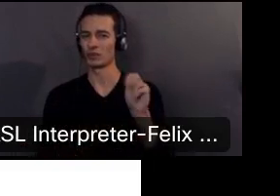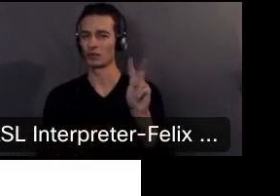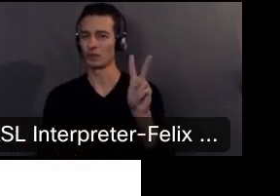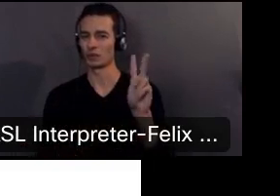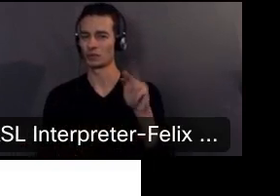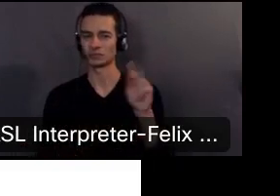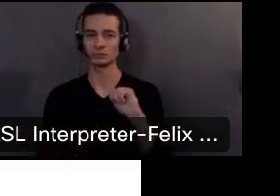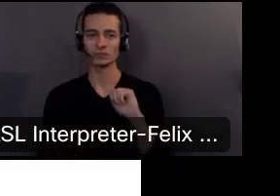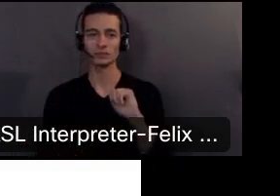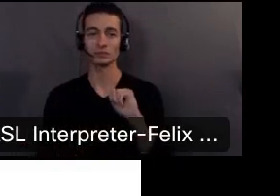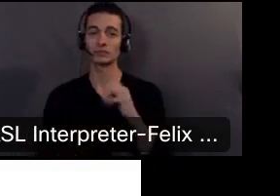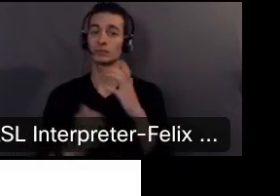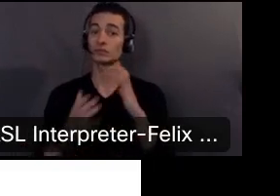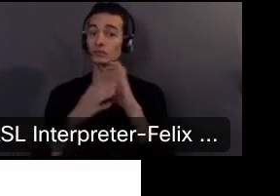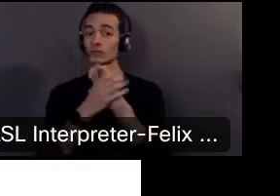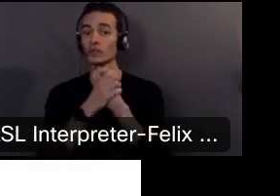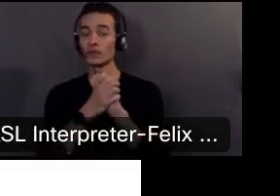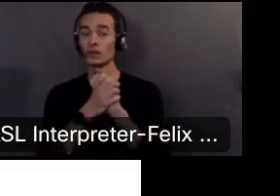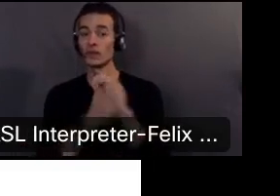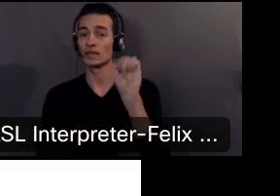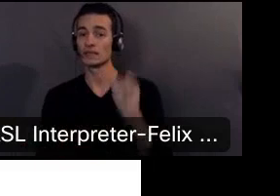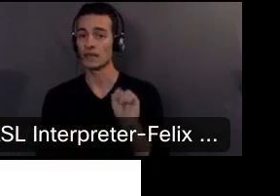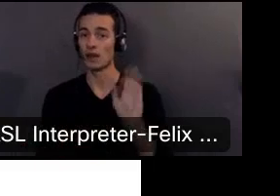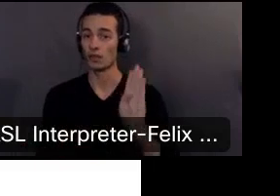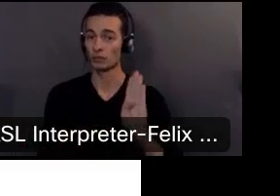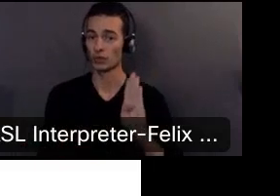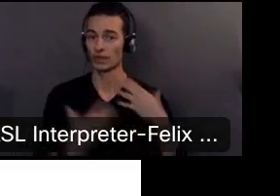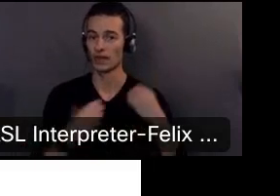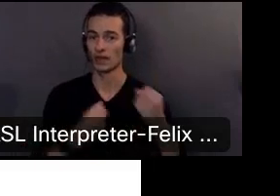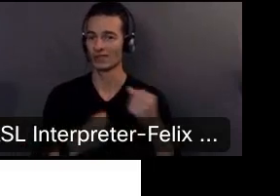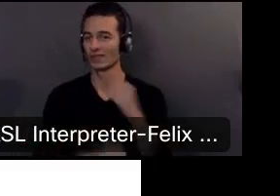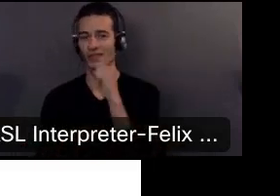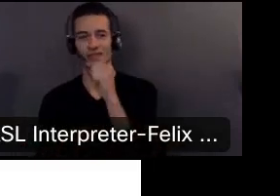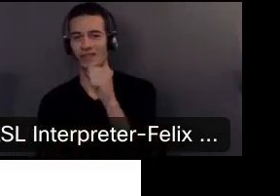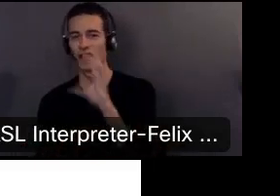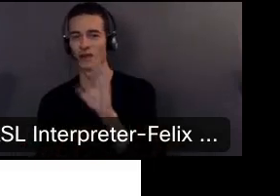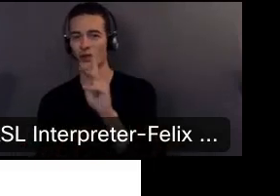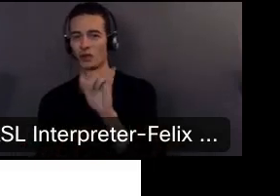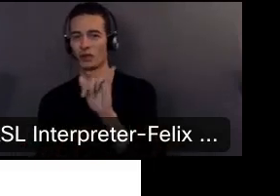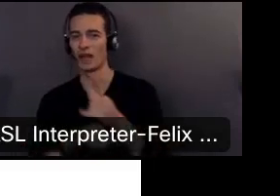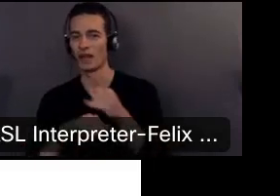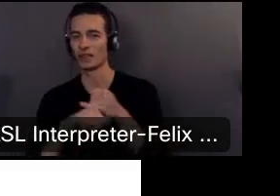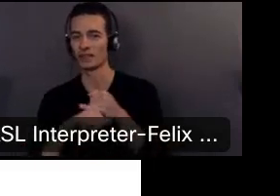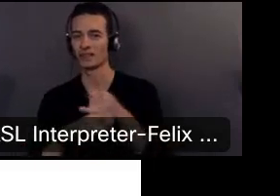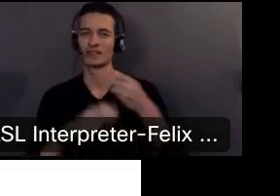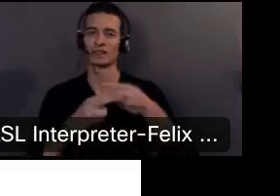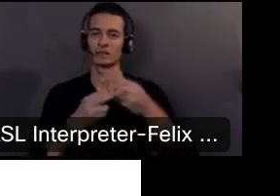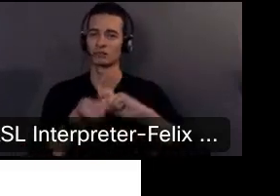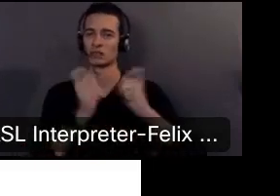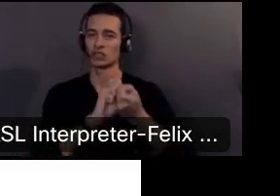The South Brooklyn health now, not Coney Island any more about South Brooklyn? Health, but welcome in the city's public health systems. 1st, baby.